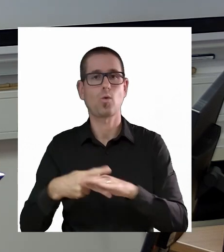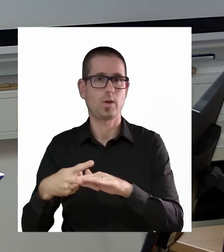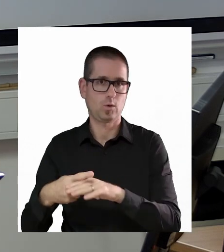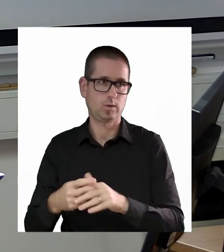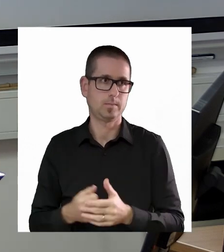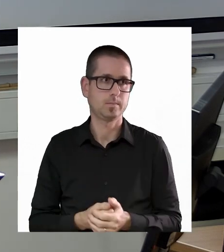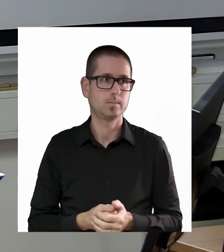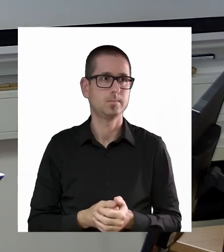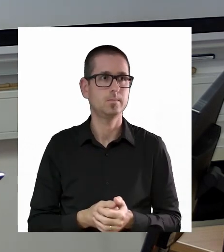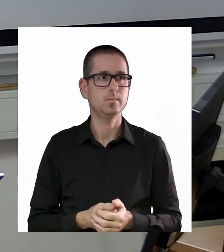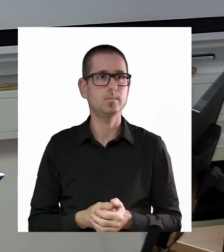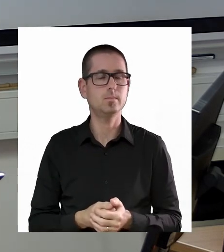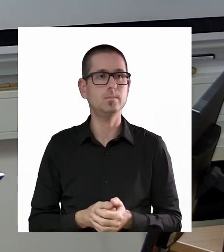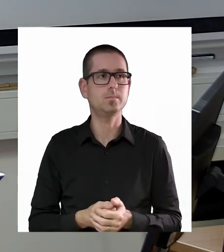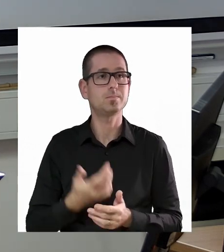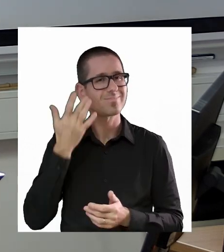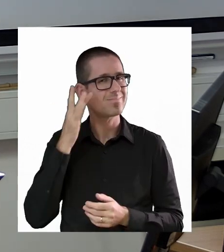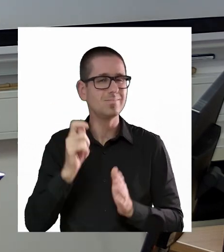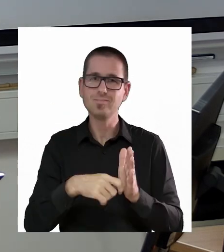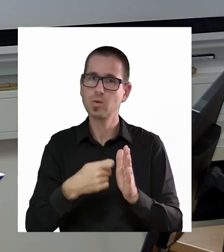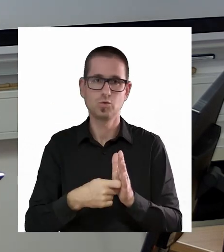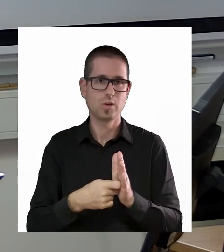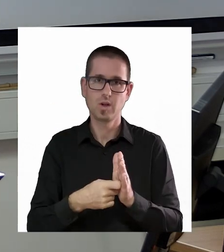Okay, I know I don't know the numbers. We always